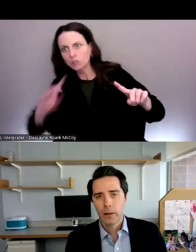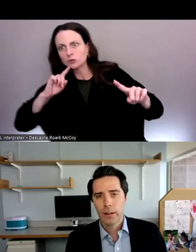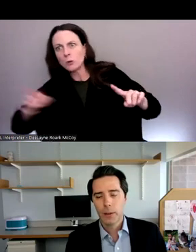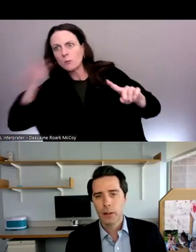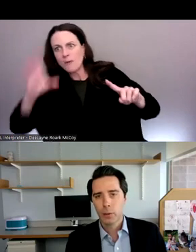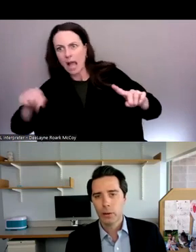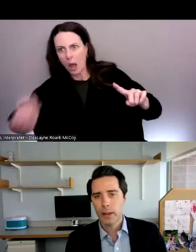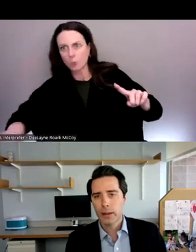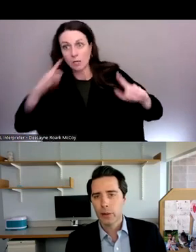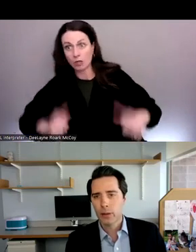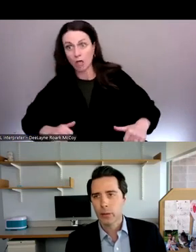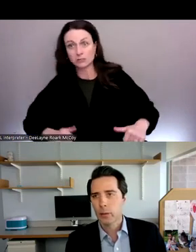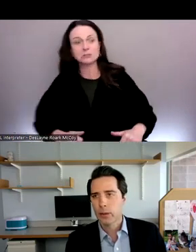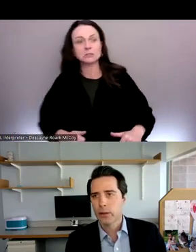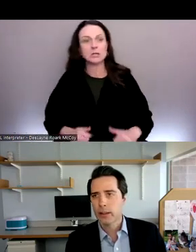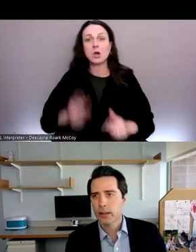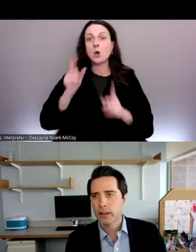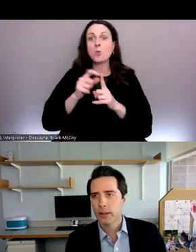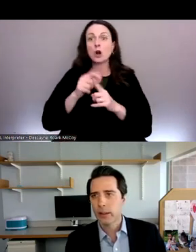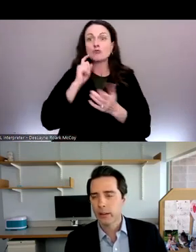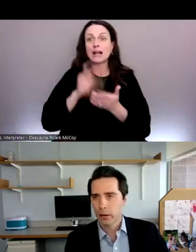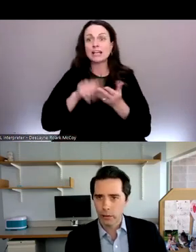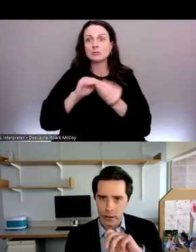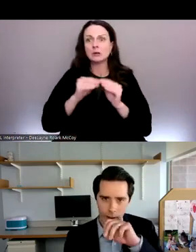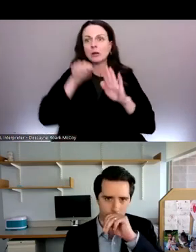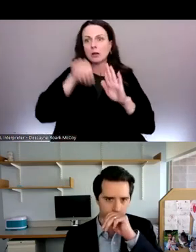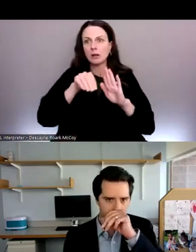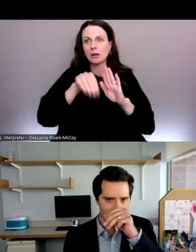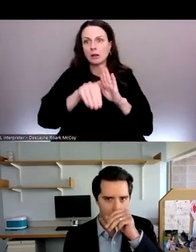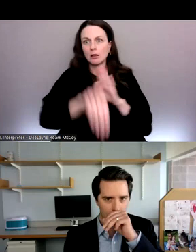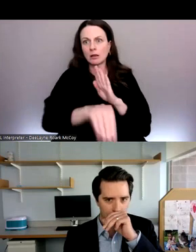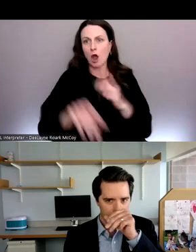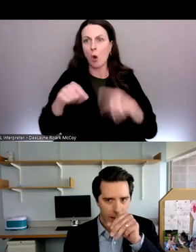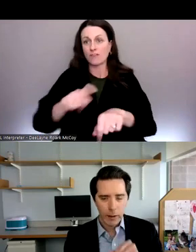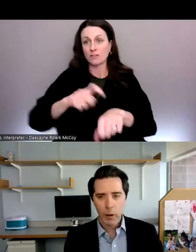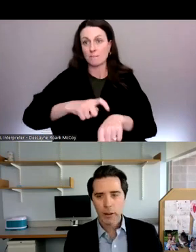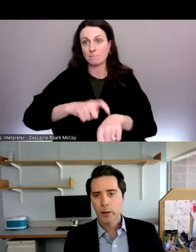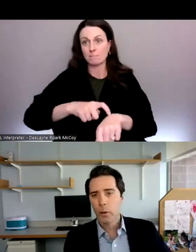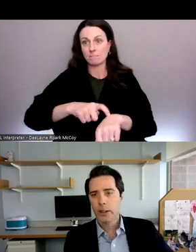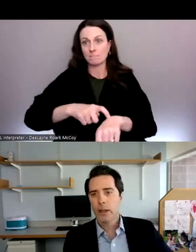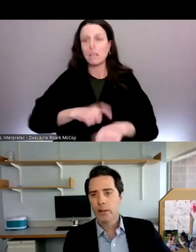this patient's word recognition scores were decreasing significantly over time